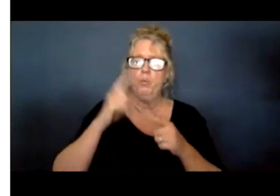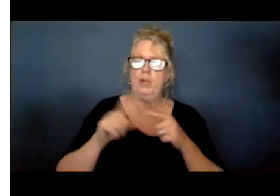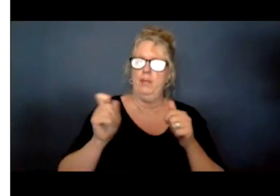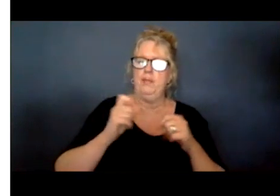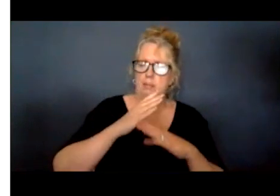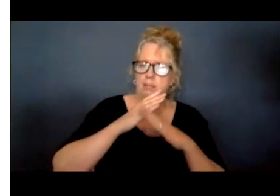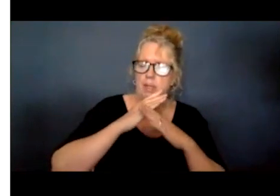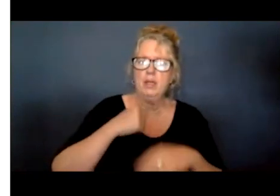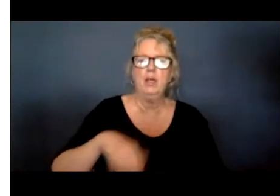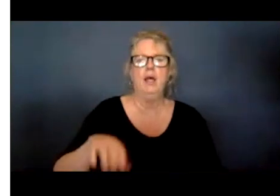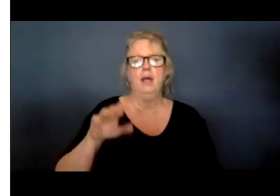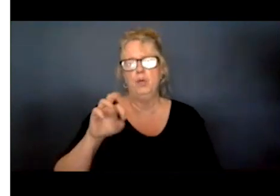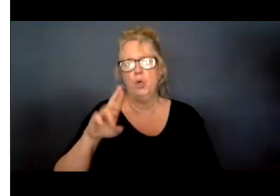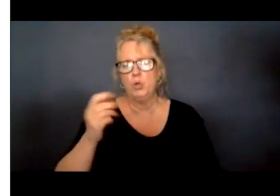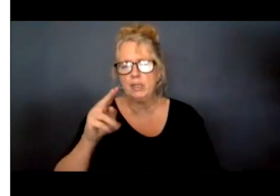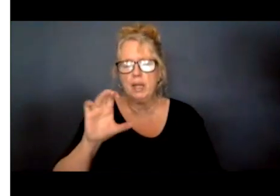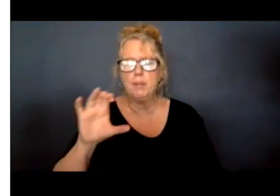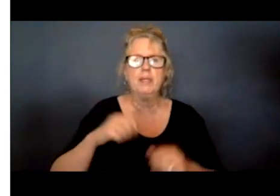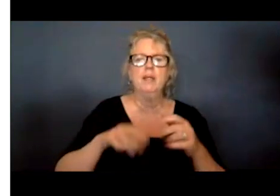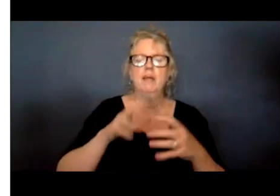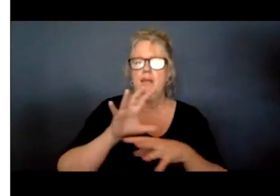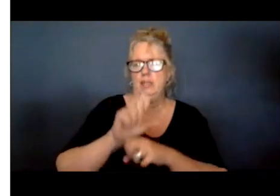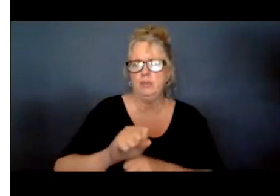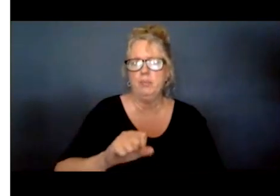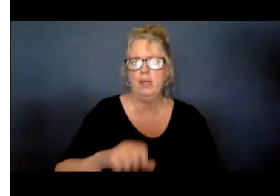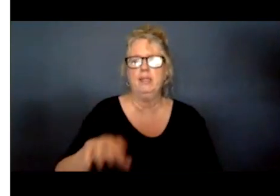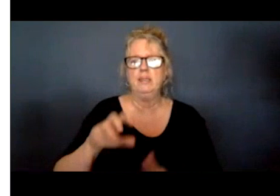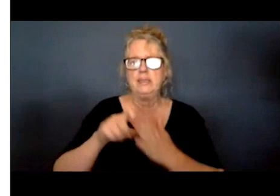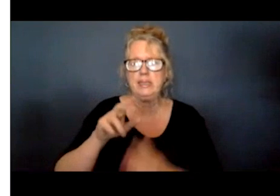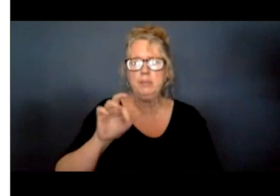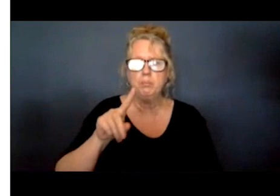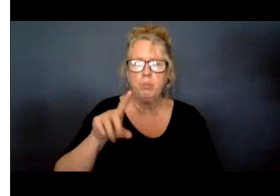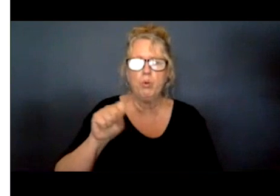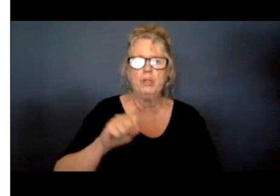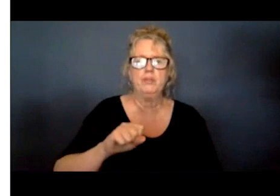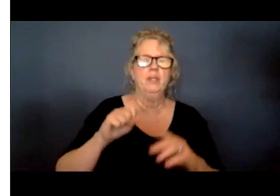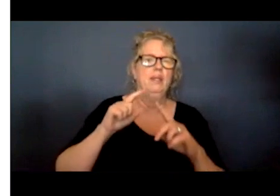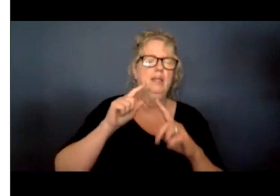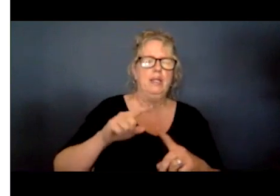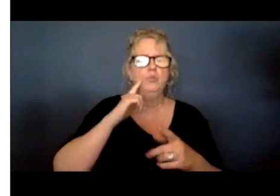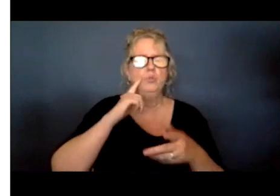Ergonomic devices such as customized keyboards, trackballs, or head pointers allow employees with